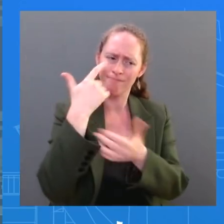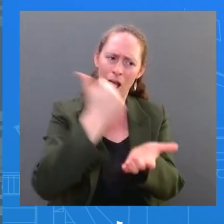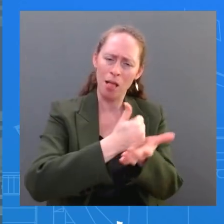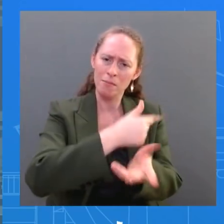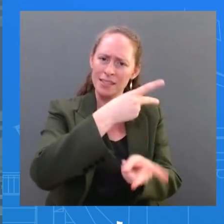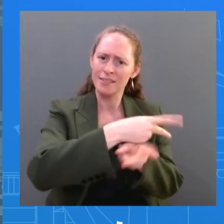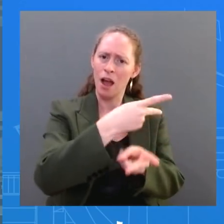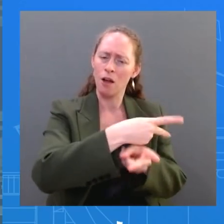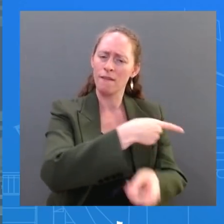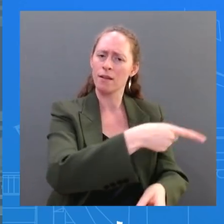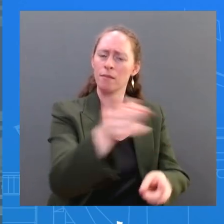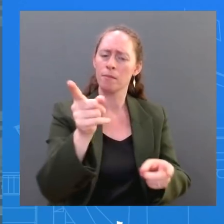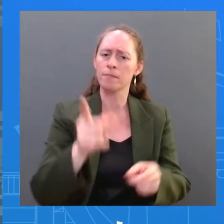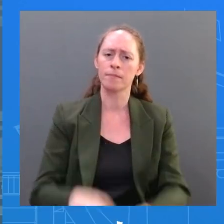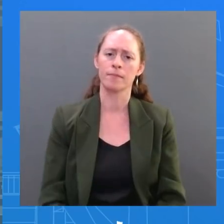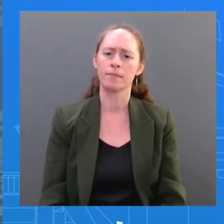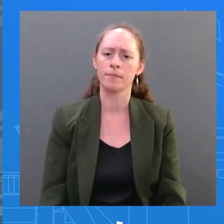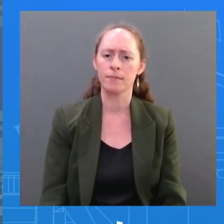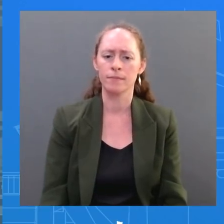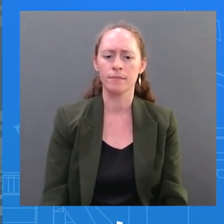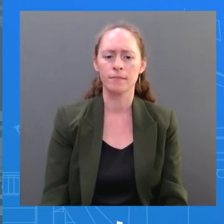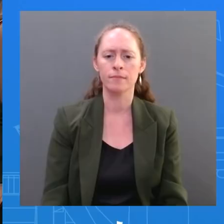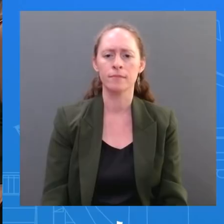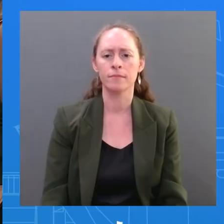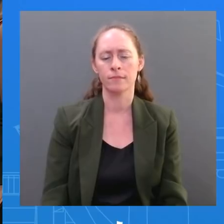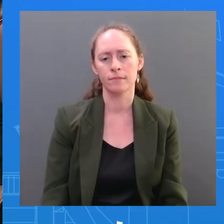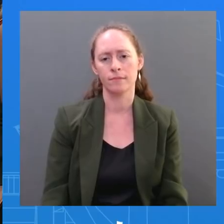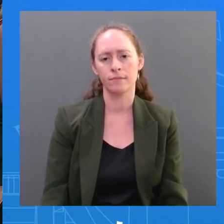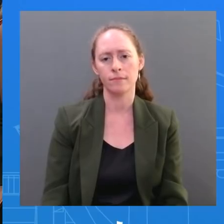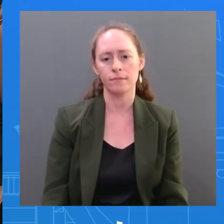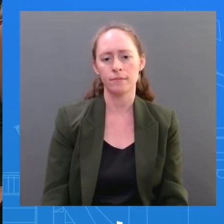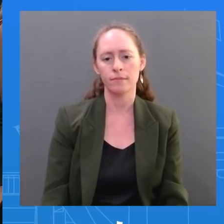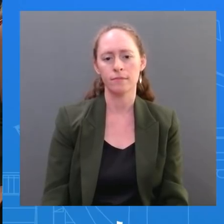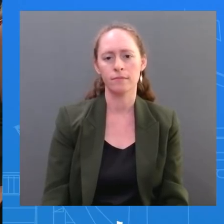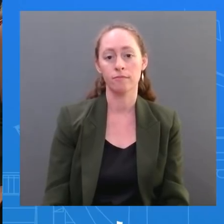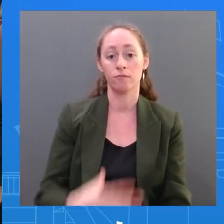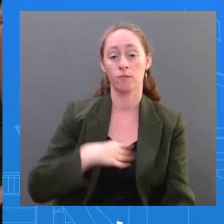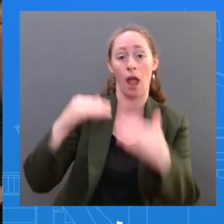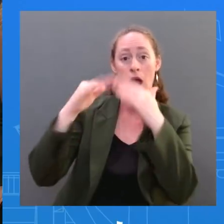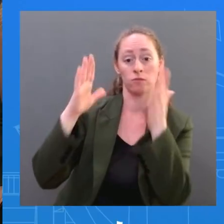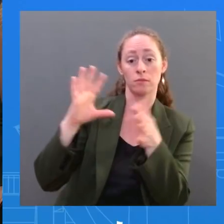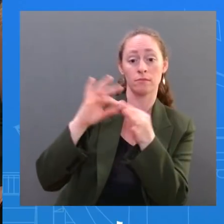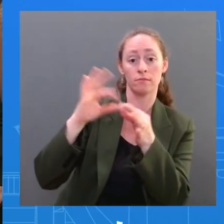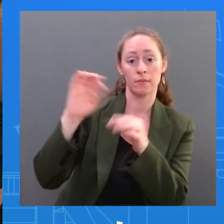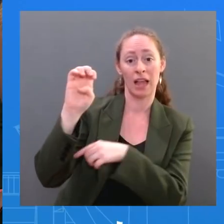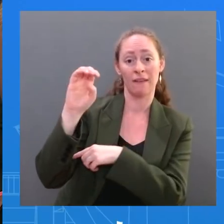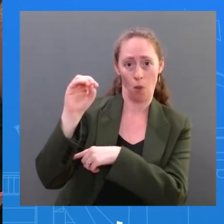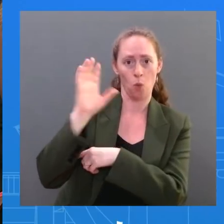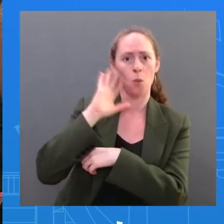will expand access to medication abortion. How, specifically, will the administration do that?